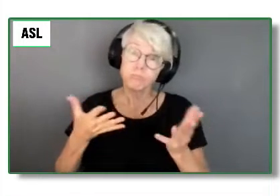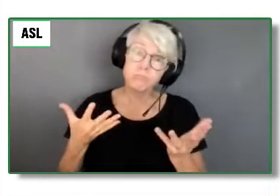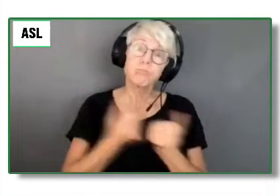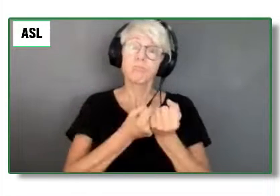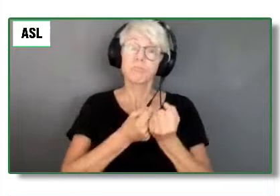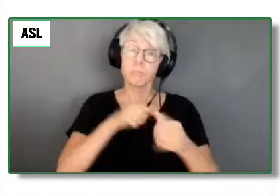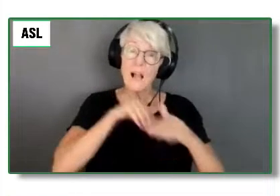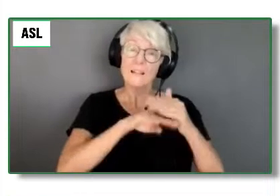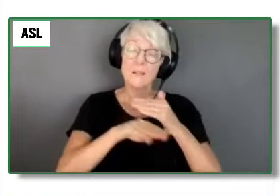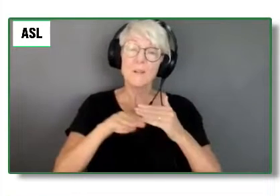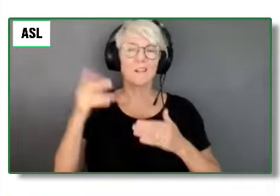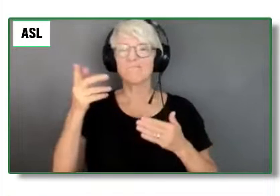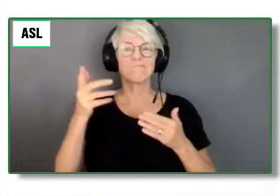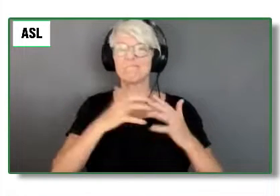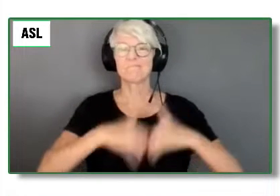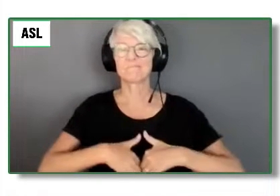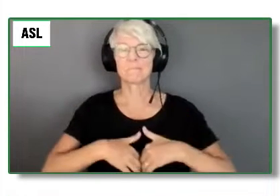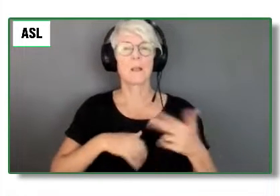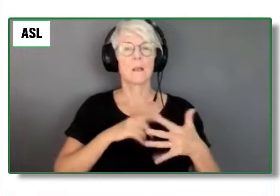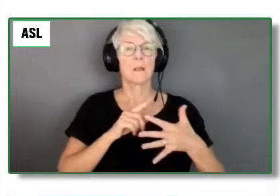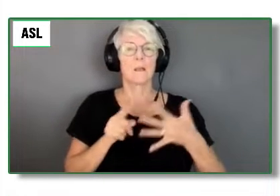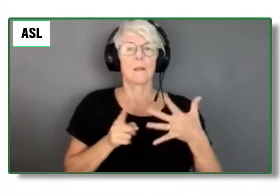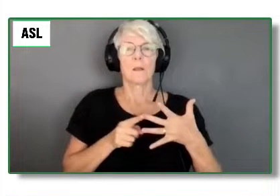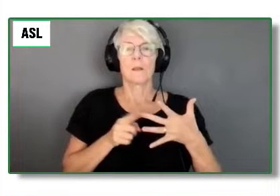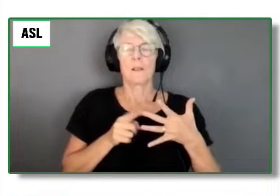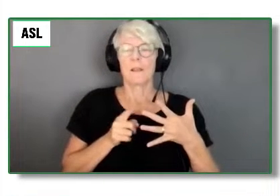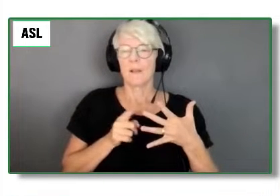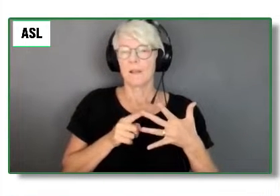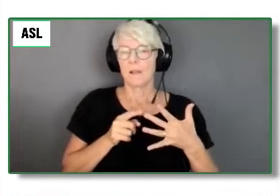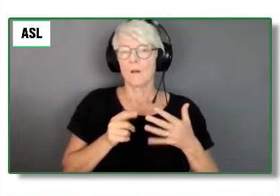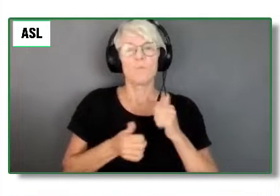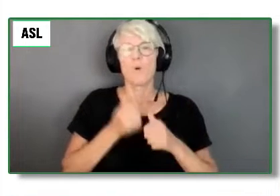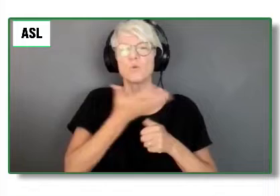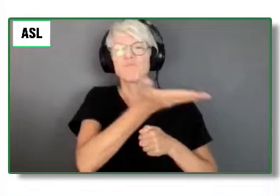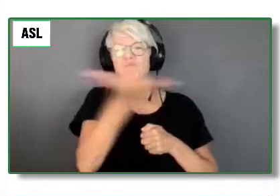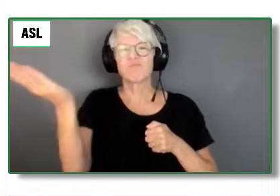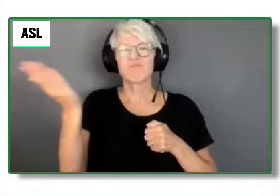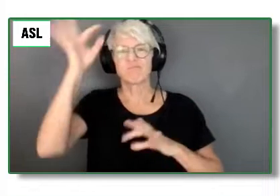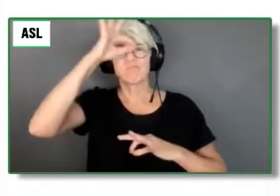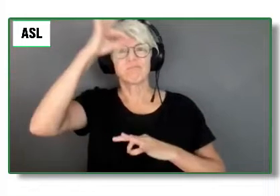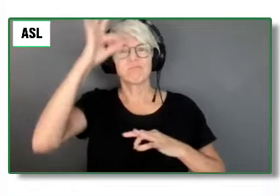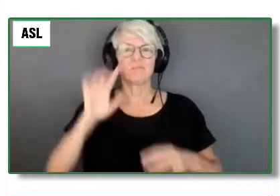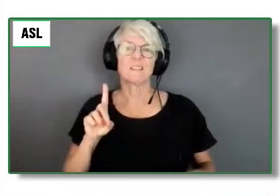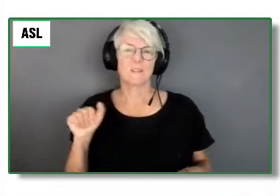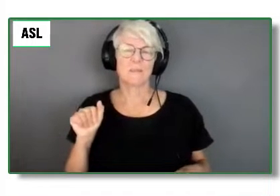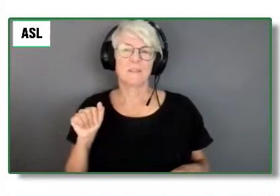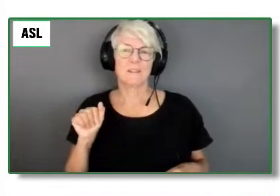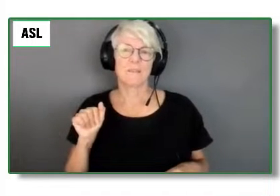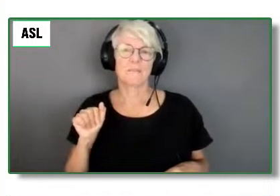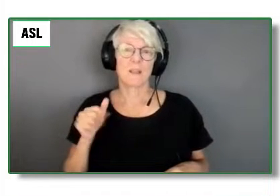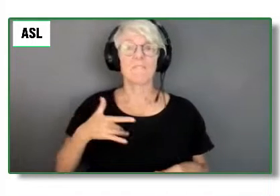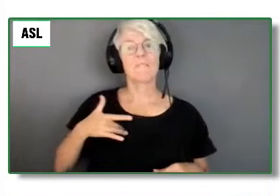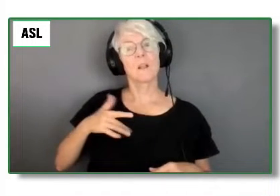Limited knowledge about disability. Uh I suggest that our personnel suspend judgments about what they think they know about